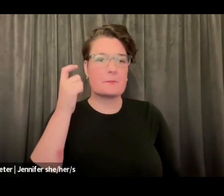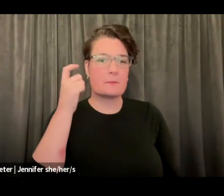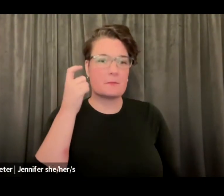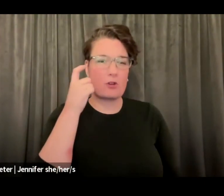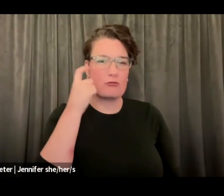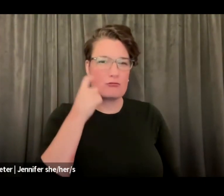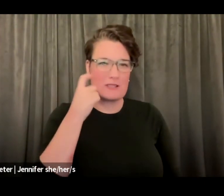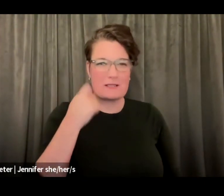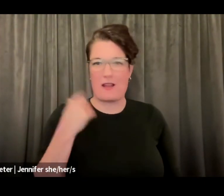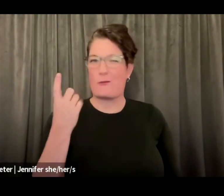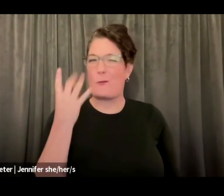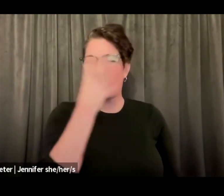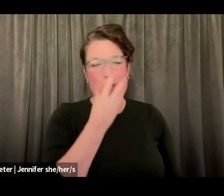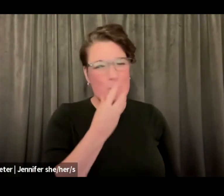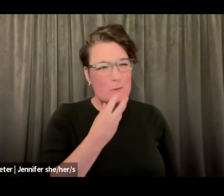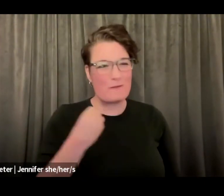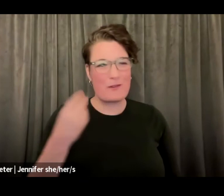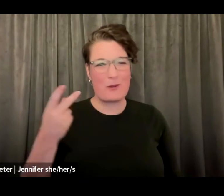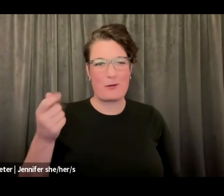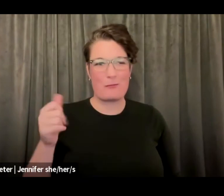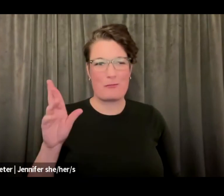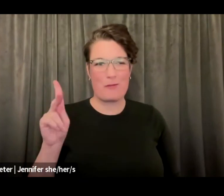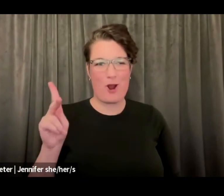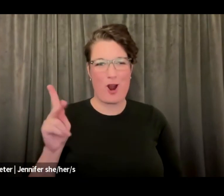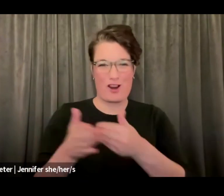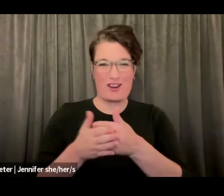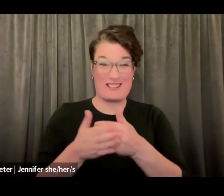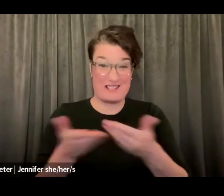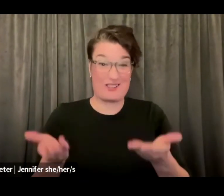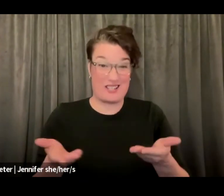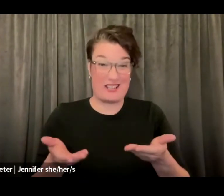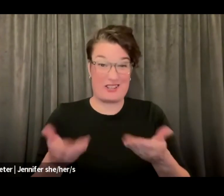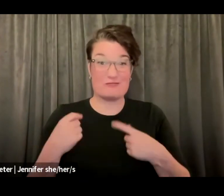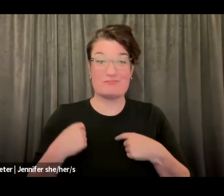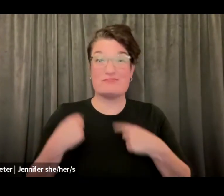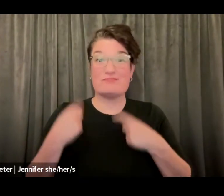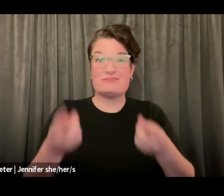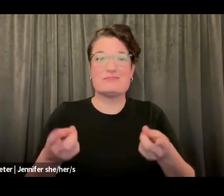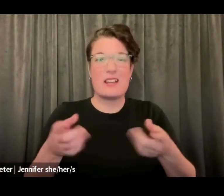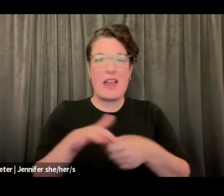There's a beautiful, magical park near here, which has been a traditional trading